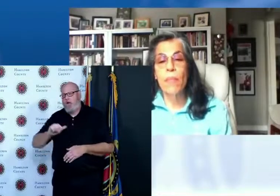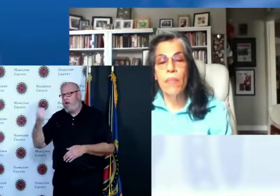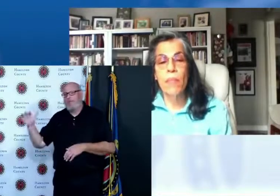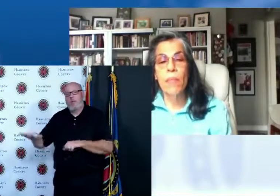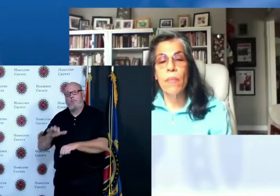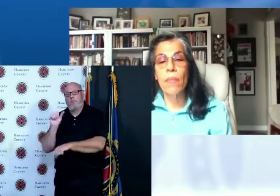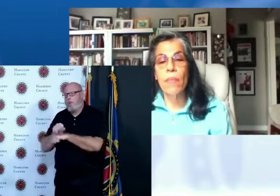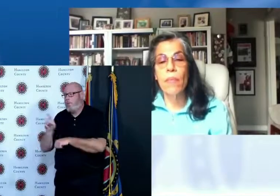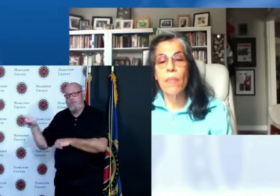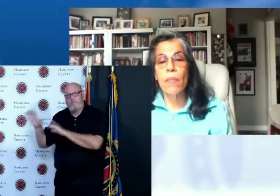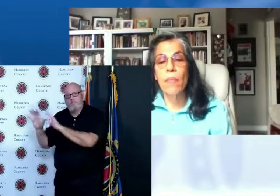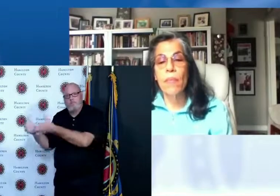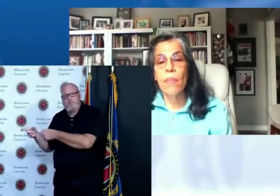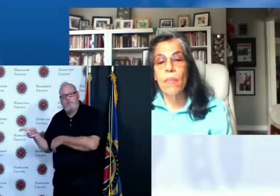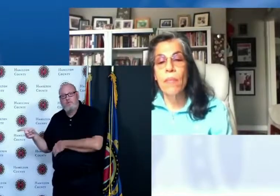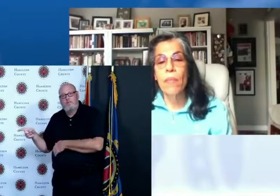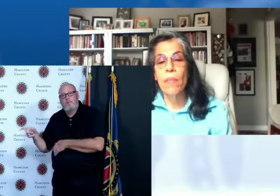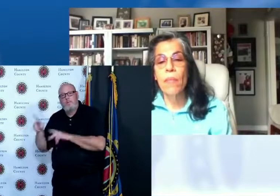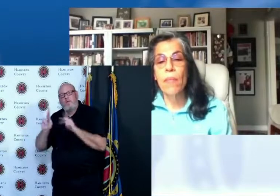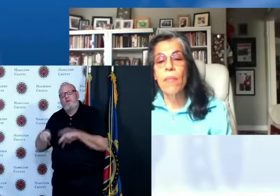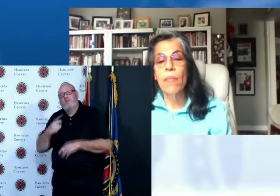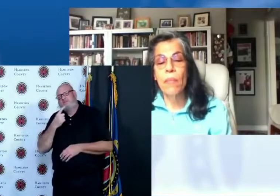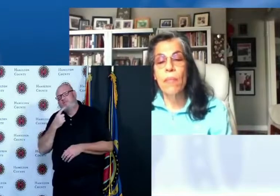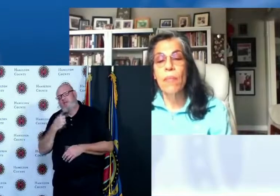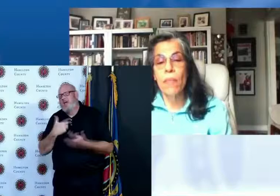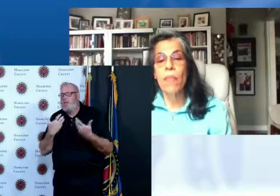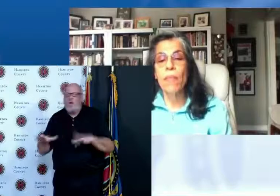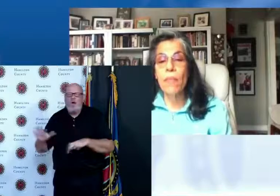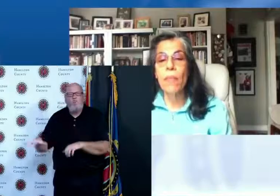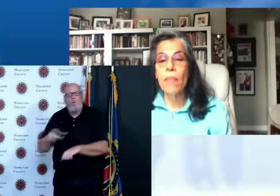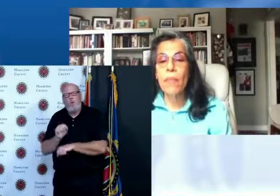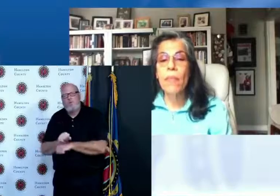was homeless as well that was taking advantage of our clinic I think we just need to make sure